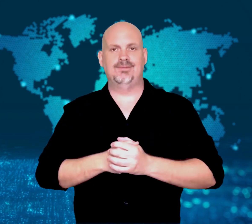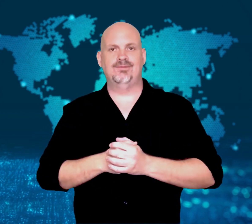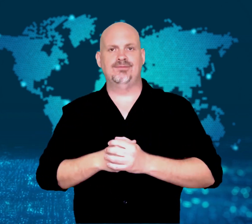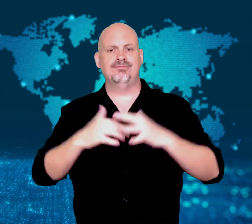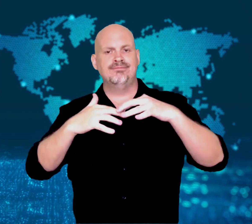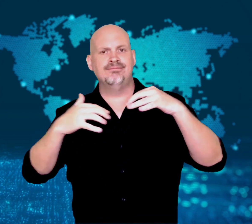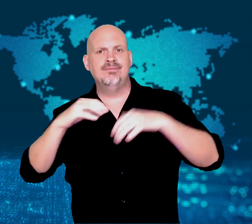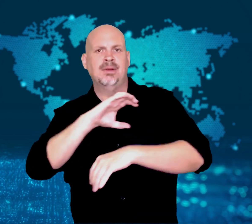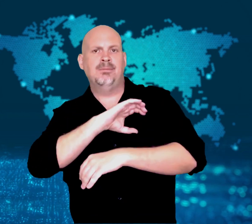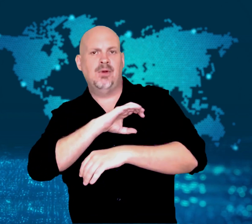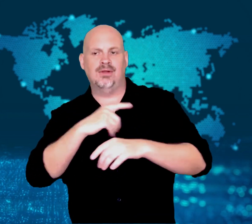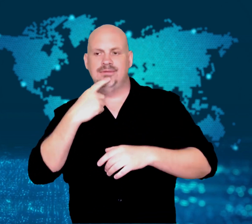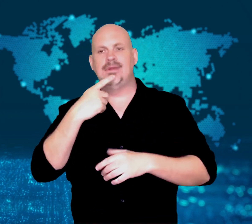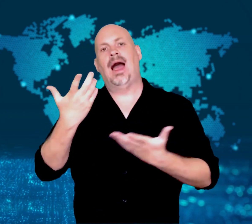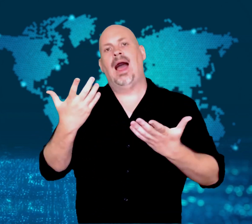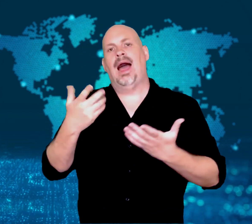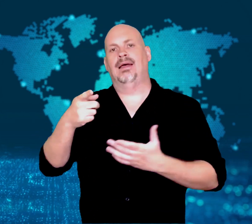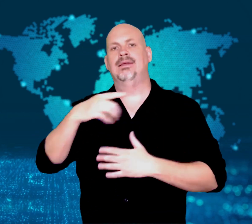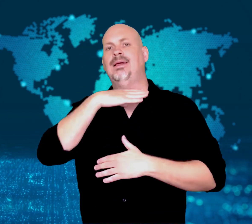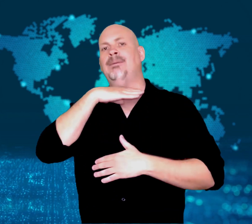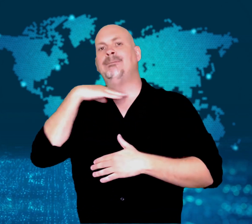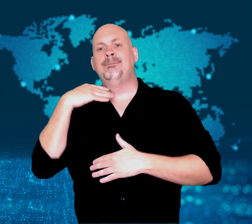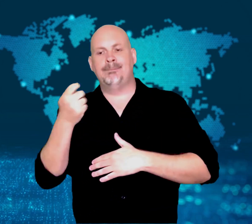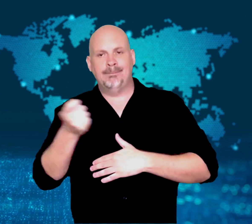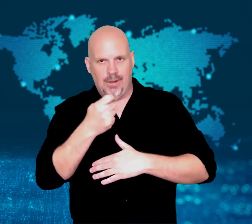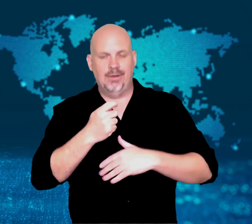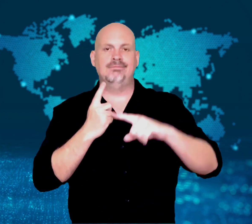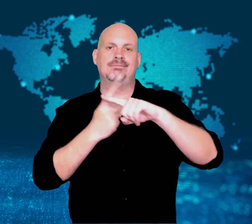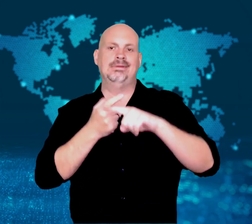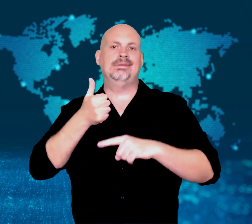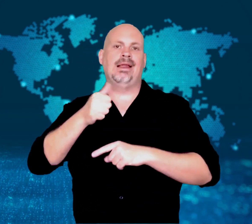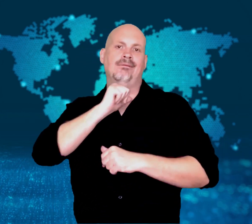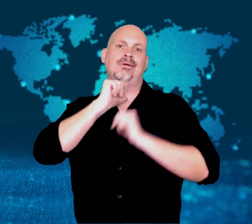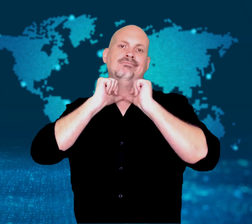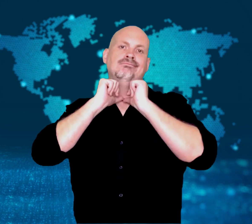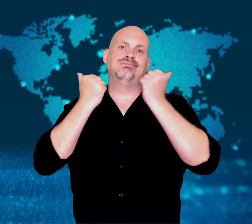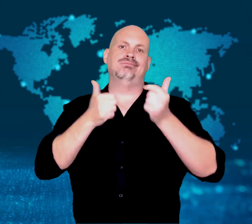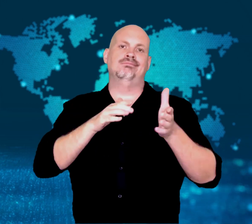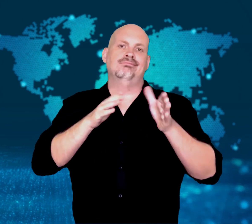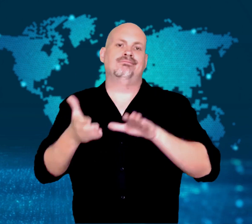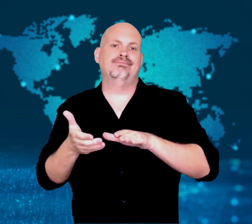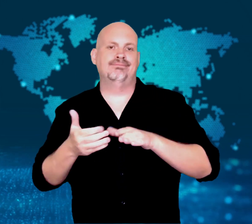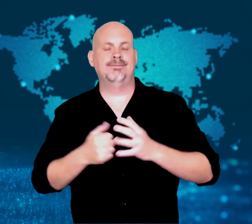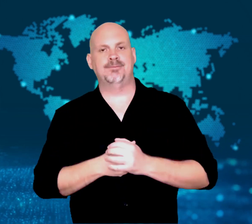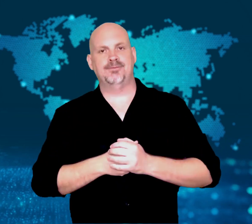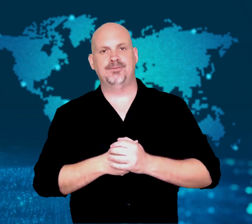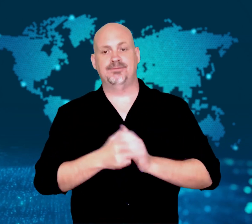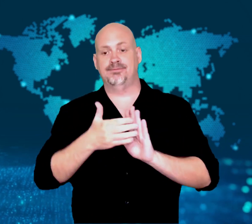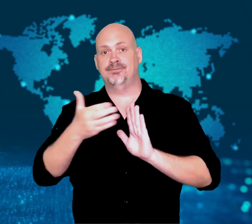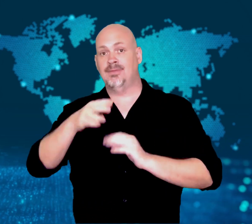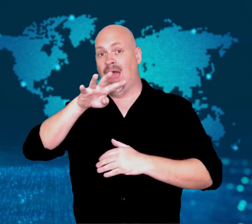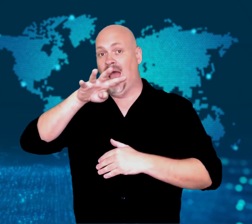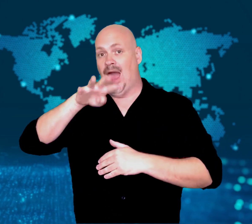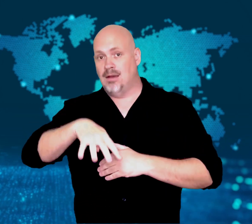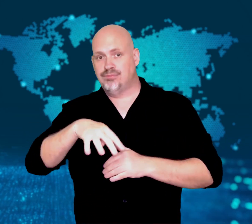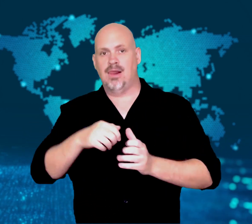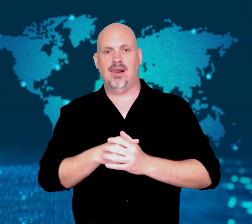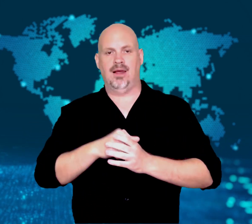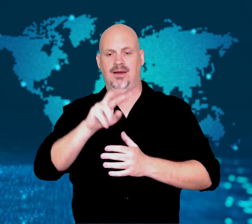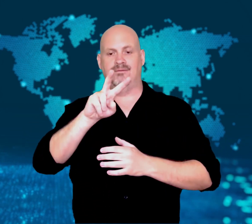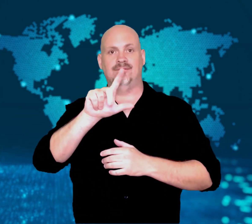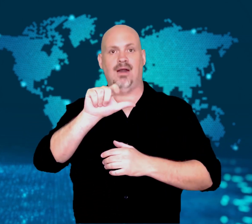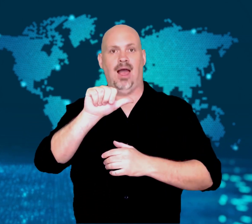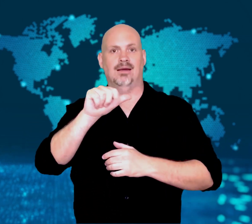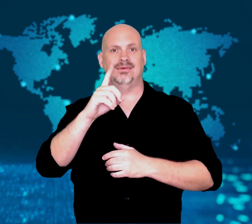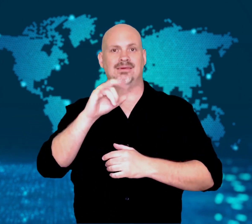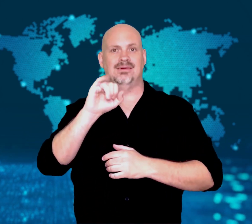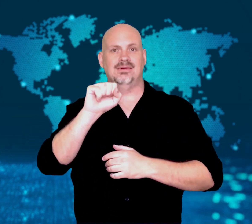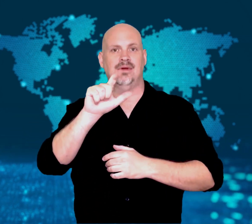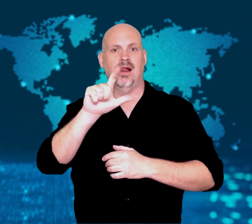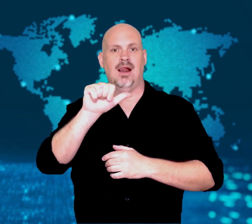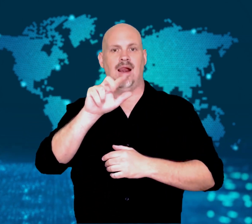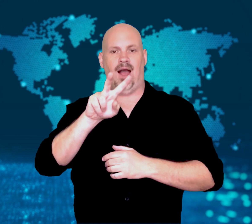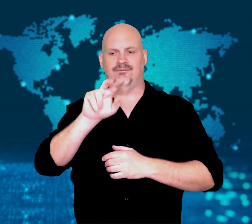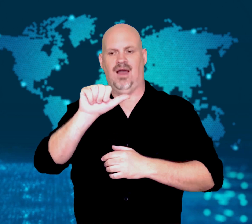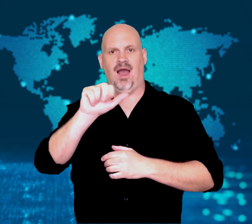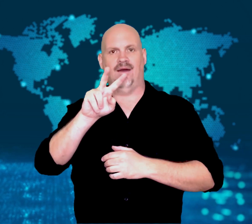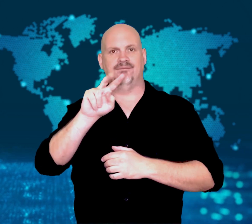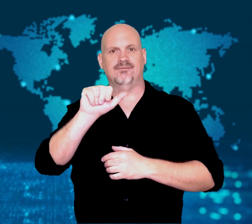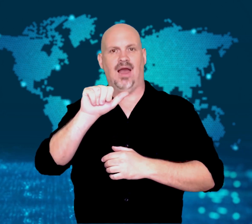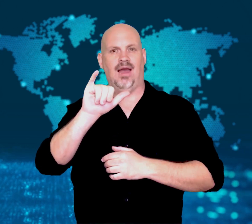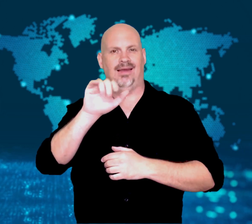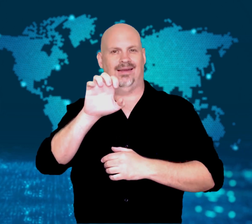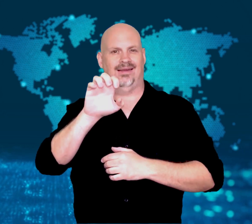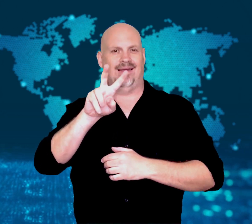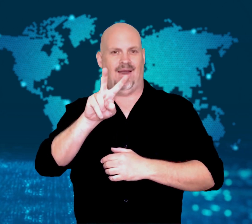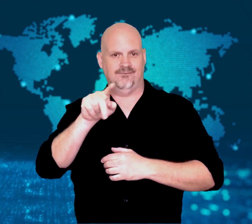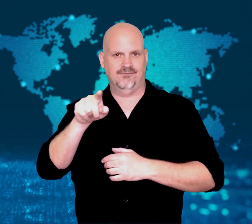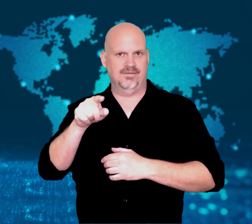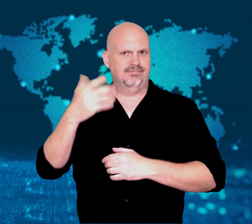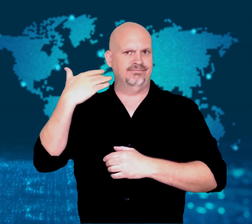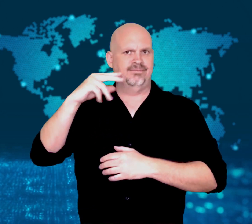In April, Vladislav Avayev, a former vice president of